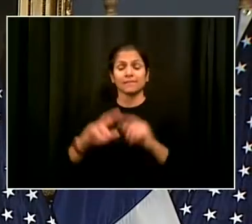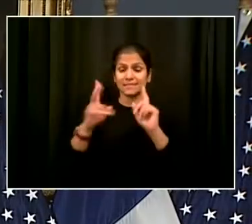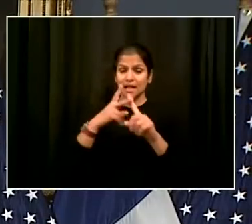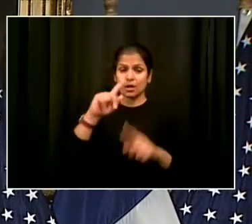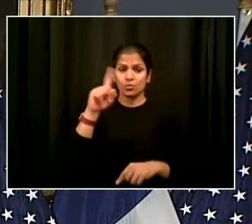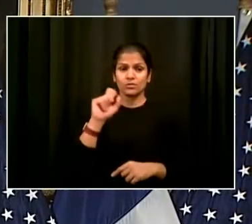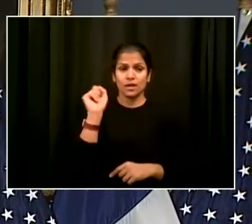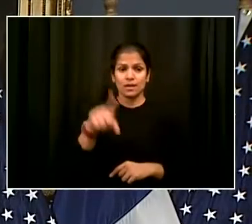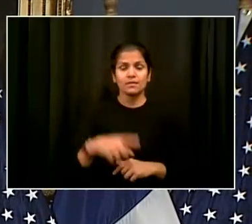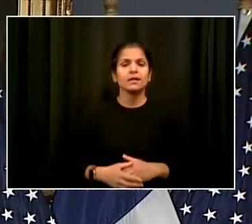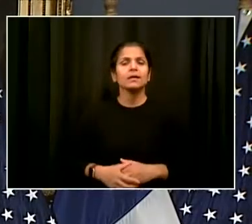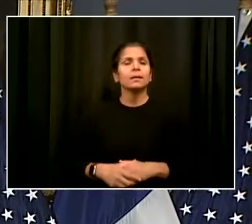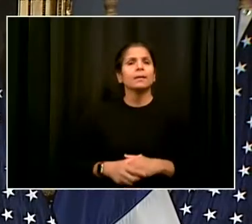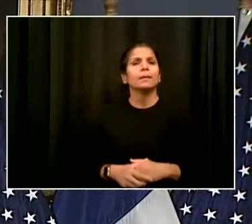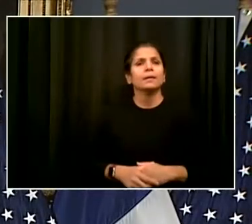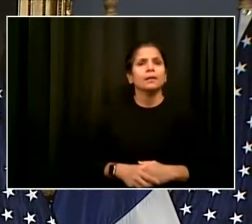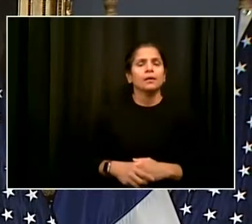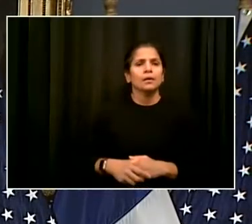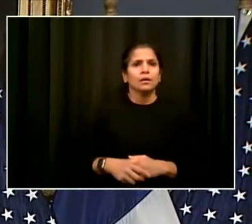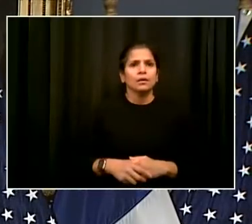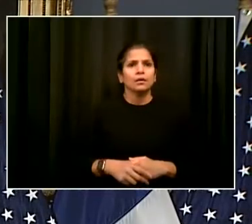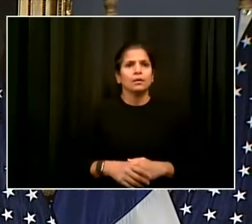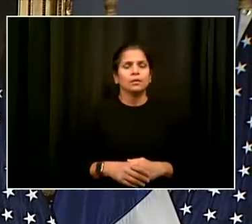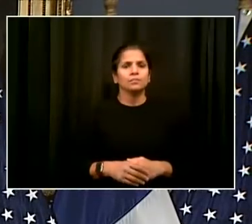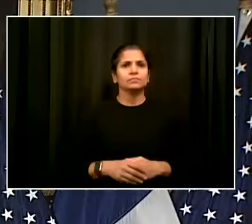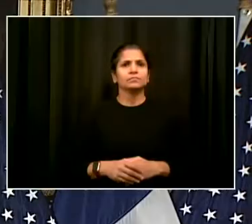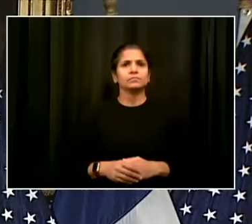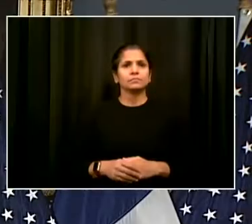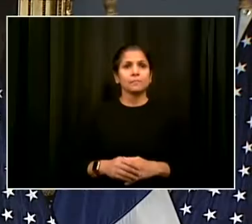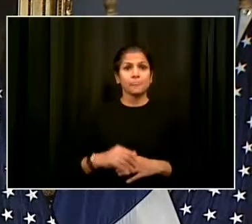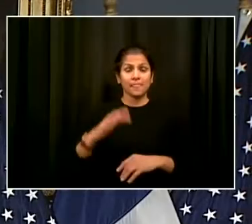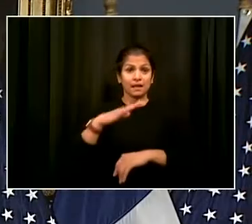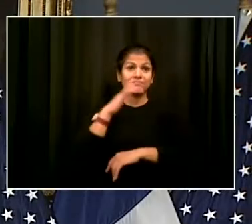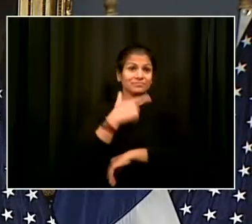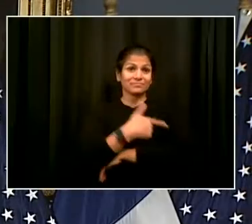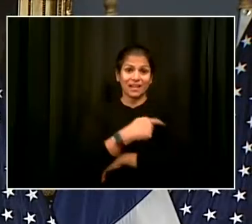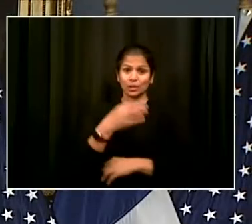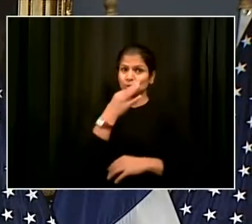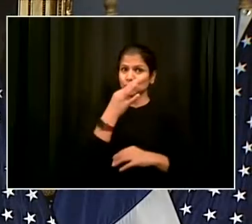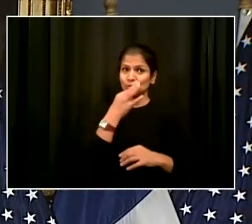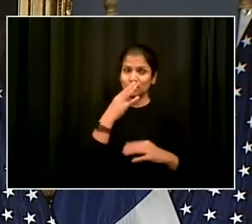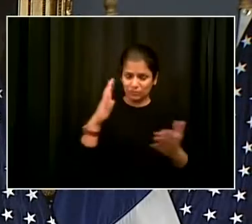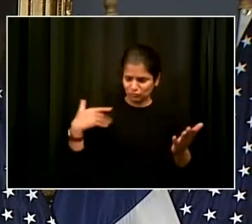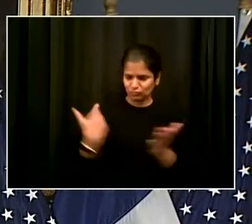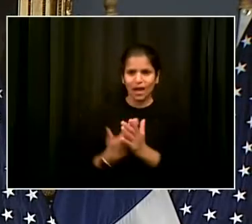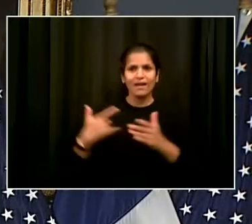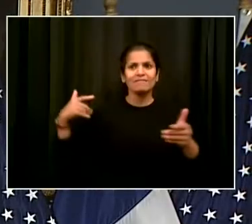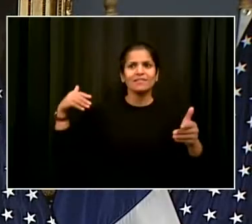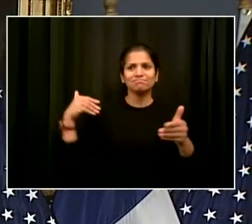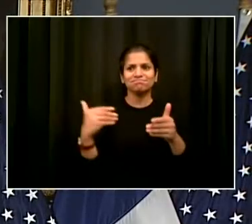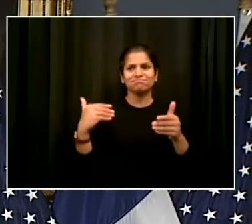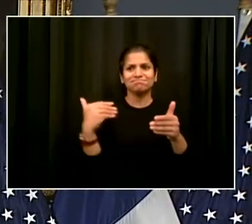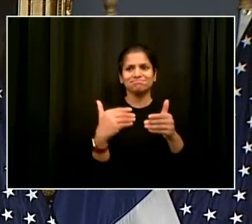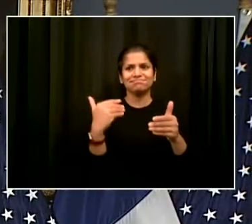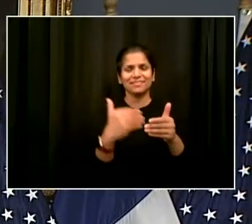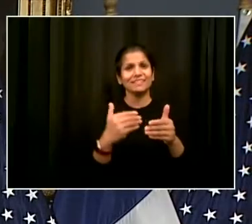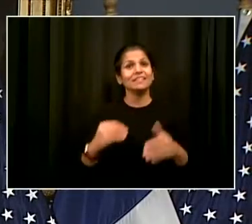INDIVIDUALIZE THE INSTRUCTION OR STUDEDETNS AND IN SOME CASES HELP TO ACCELERATTTE HHE LEARNING FOR STUDENTS IN WAYS THAT WE JUST DIDN'T HAVE. WE REALLY WANT TO CAPTURE THAT AND WE WANT TO